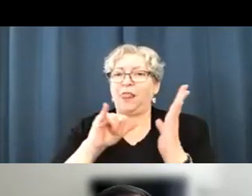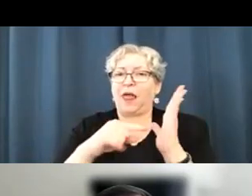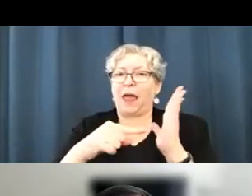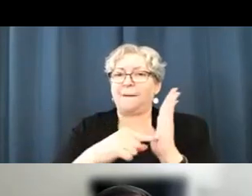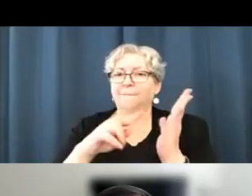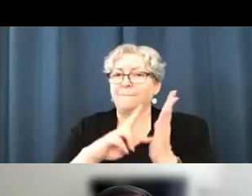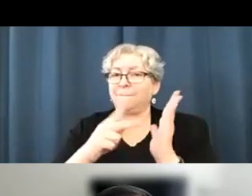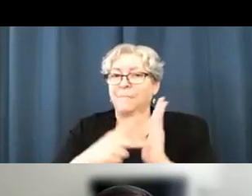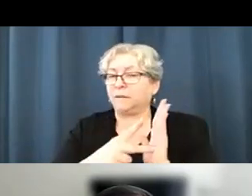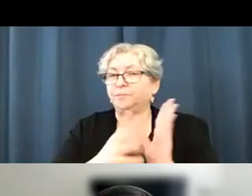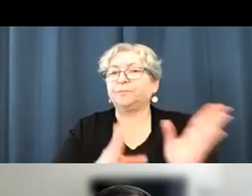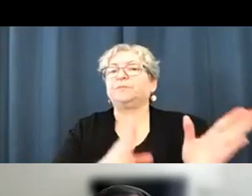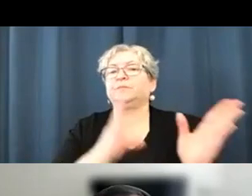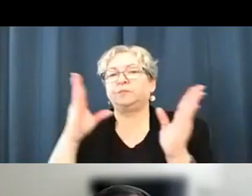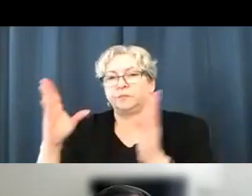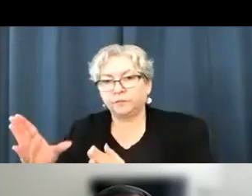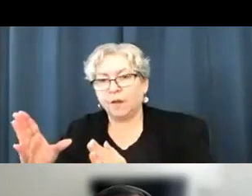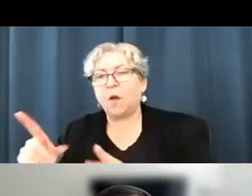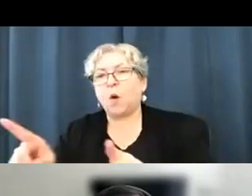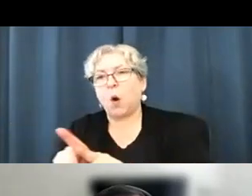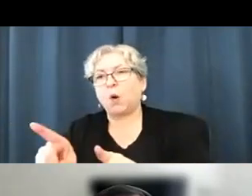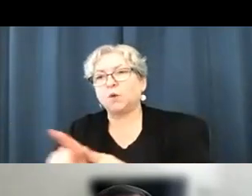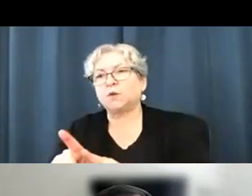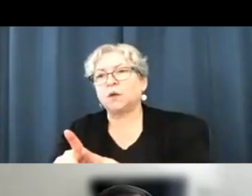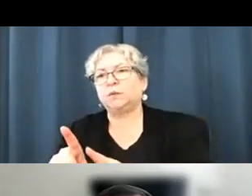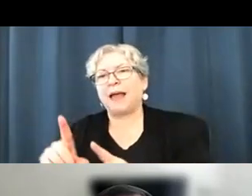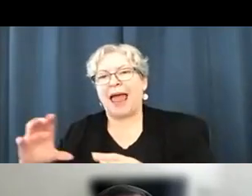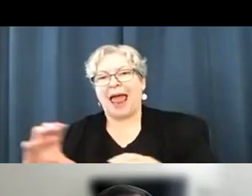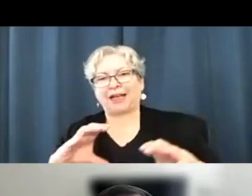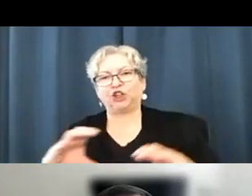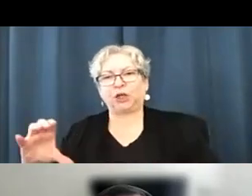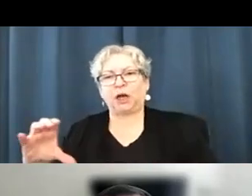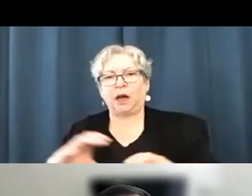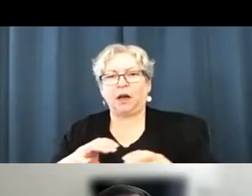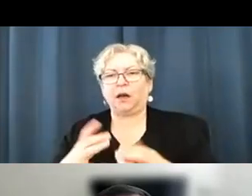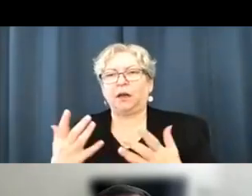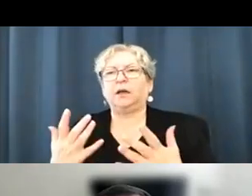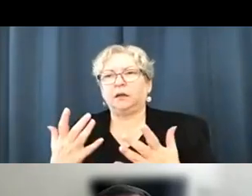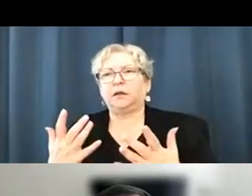You wanna also use the... They should not only be literal, but action-oriented.